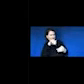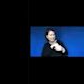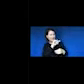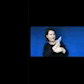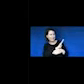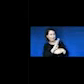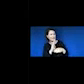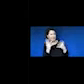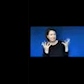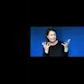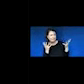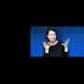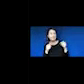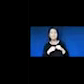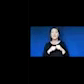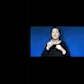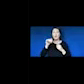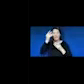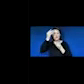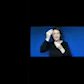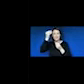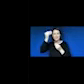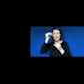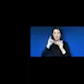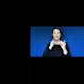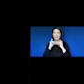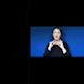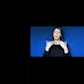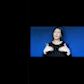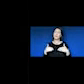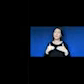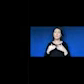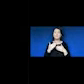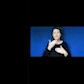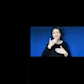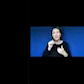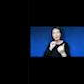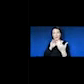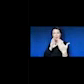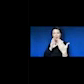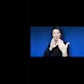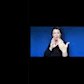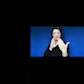So informational interviews are a great way to see what is going on in a business and